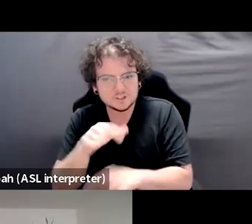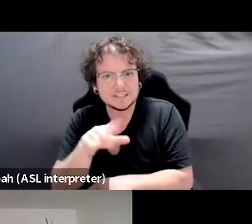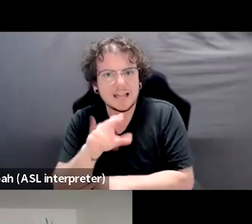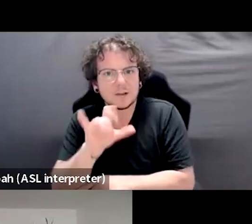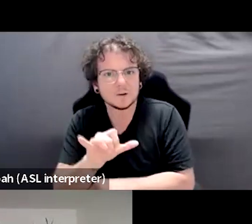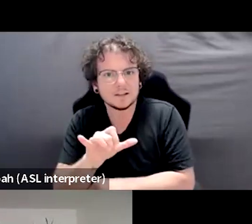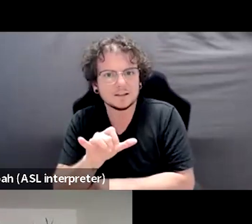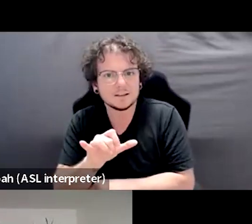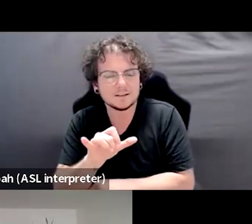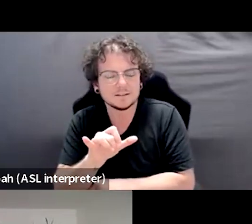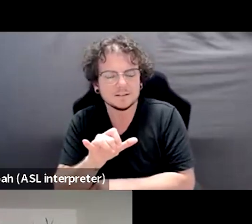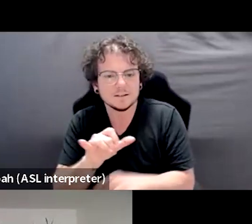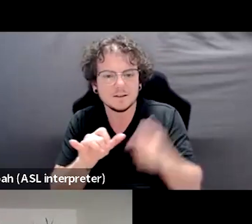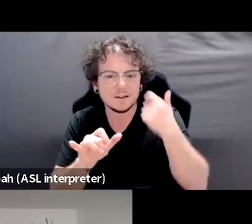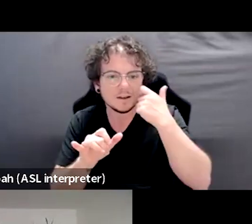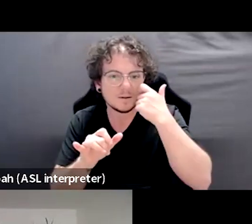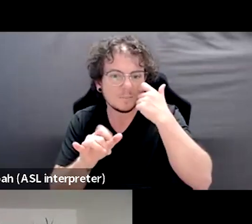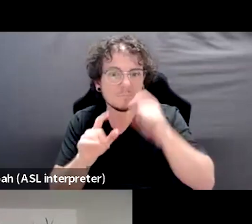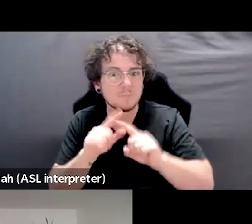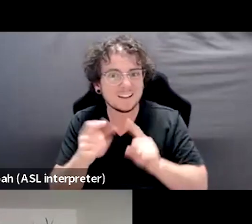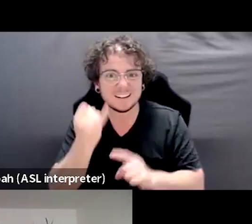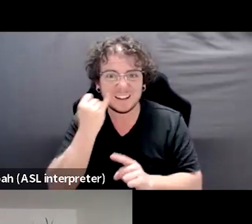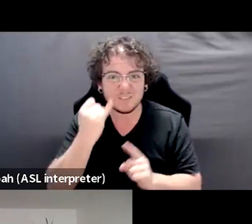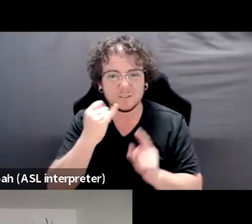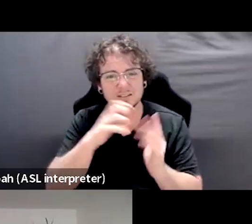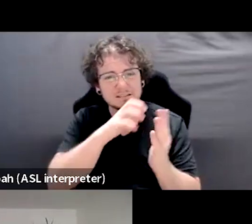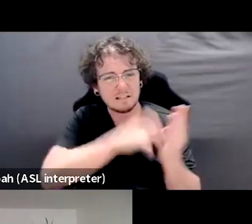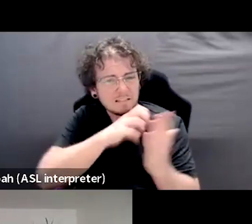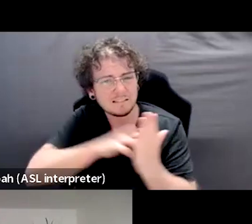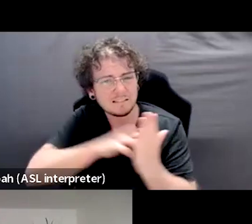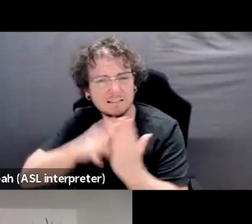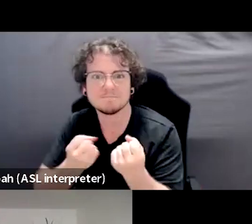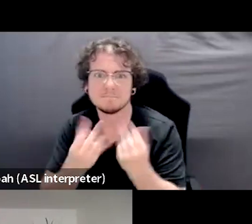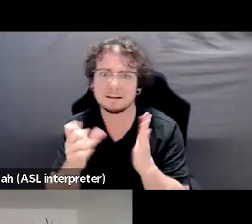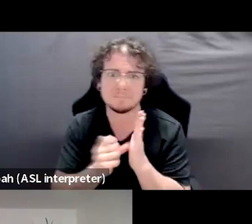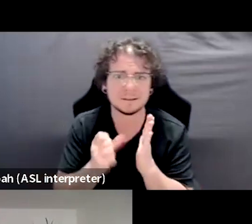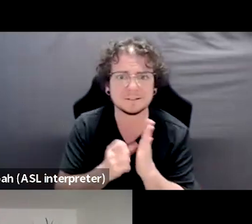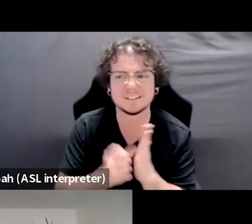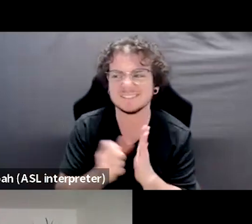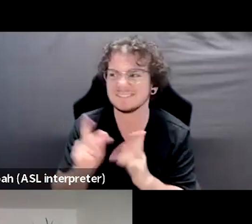the more survey fatigue. And people are always filling out so many surveys as it is. So,